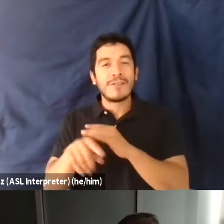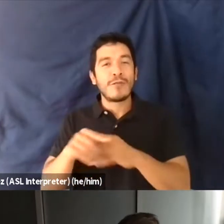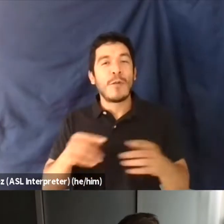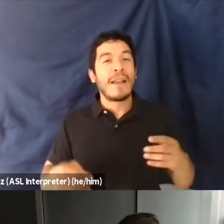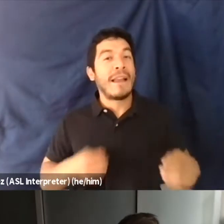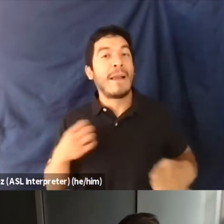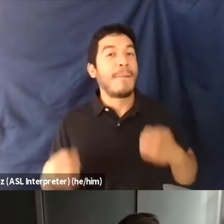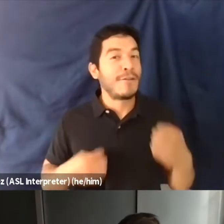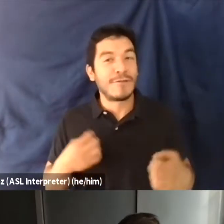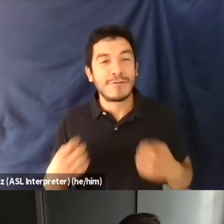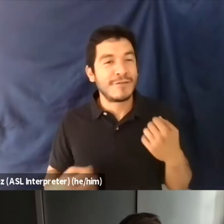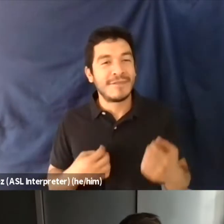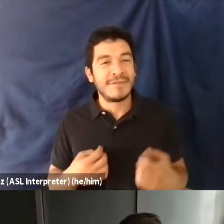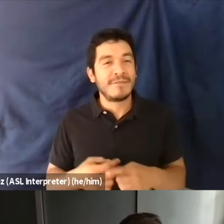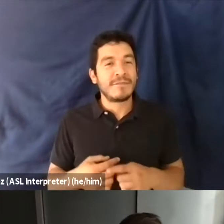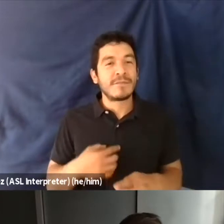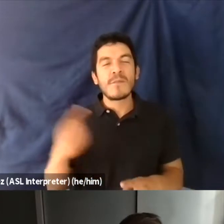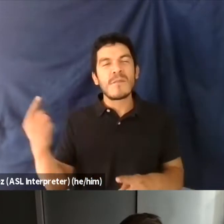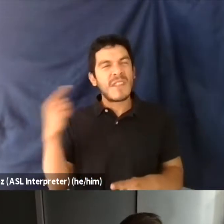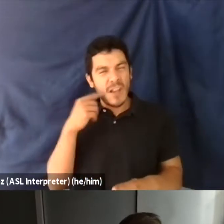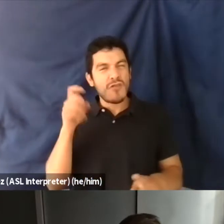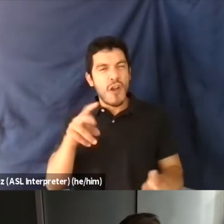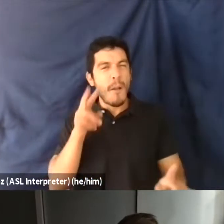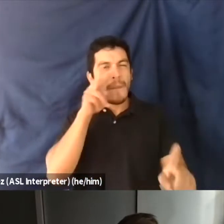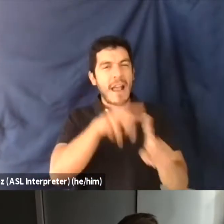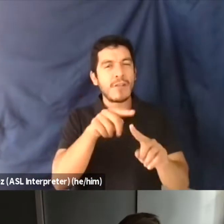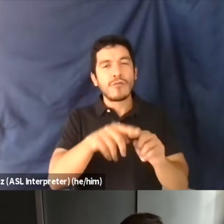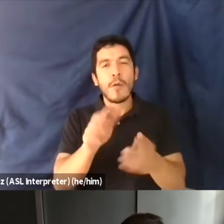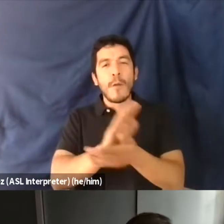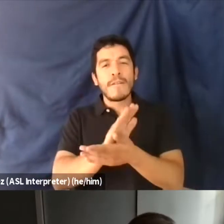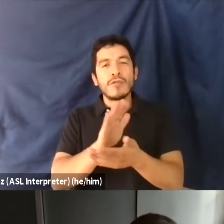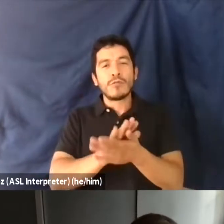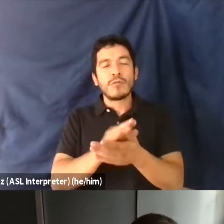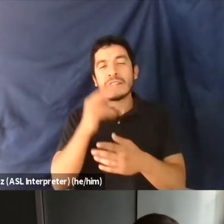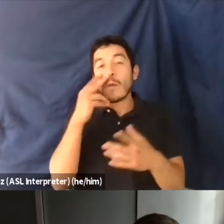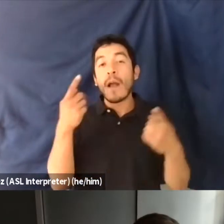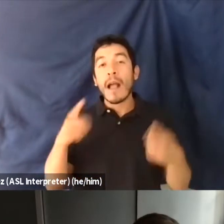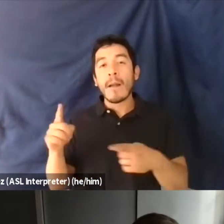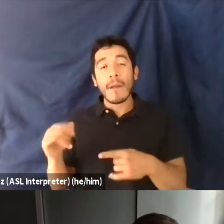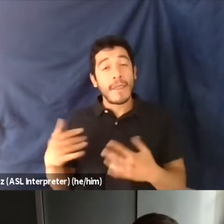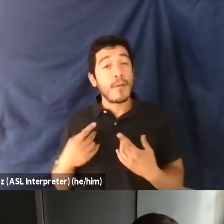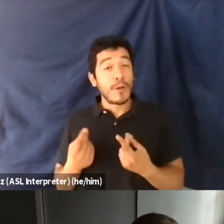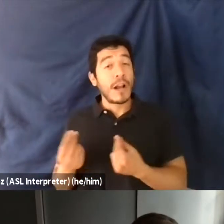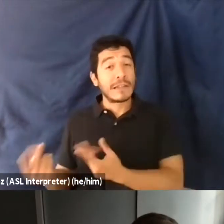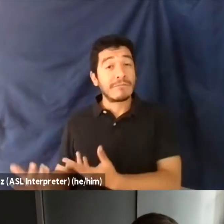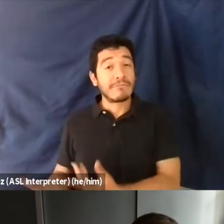So she said apply to film school and see what happens. So that's what I did. Yeah, cool, wow.